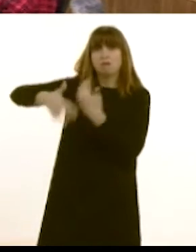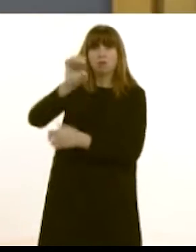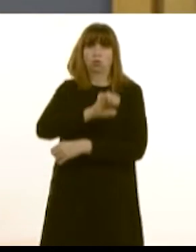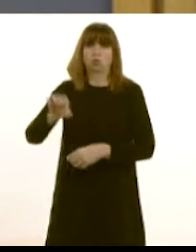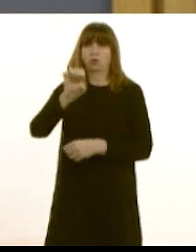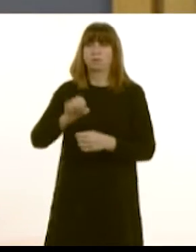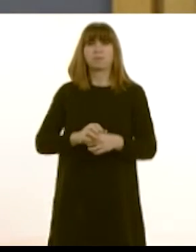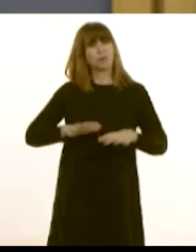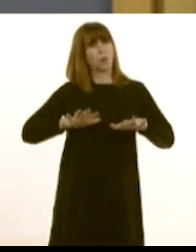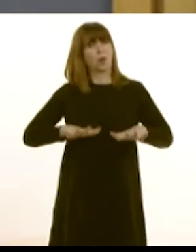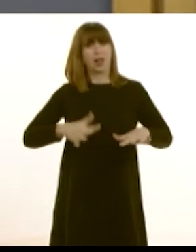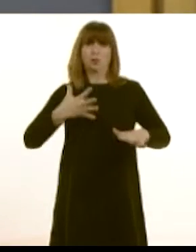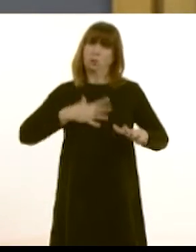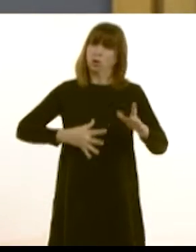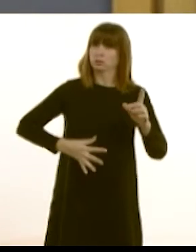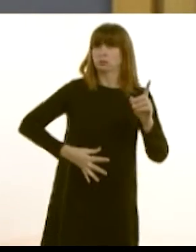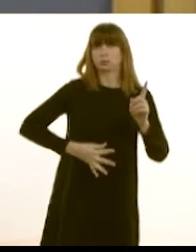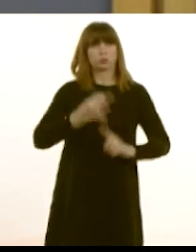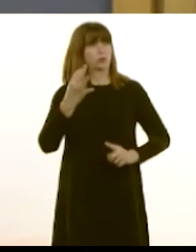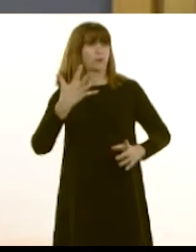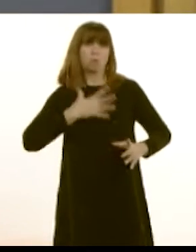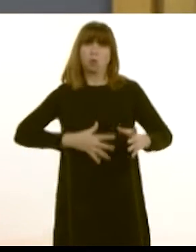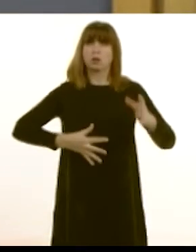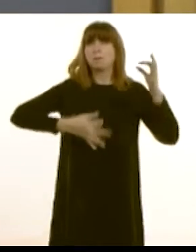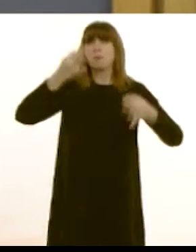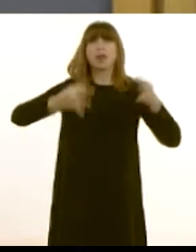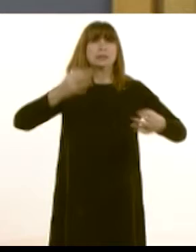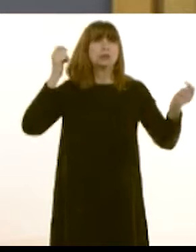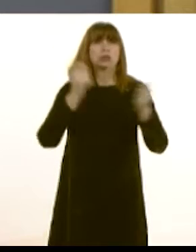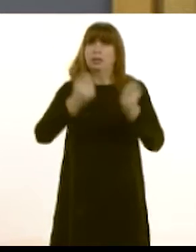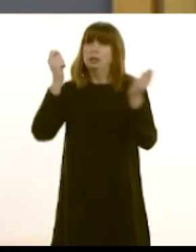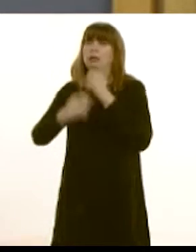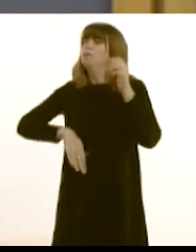They are yearning for political change at all levels, and they are fed up with politicians